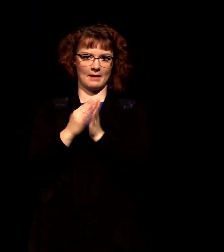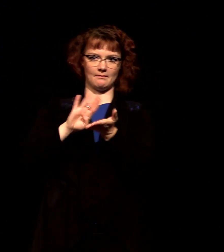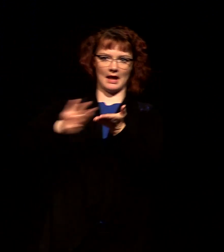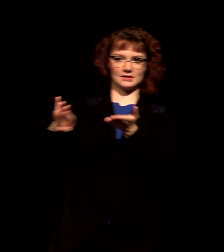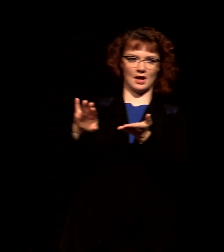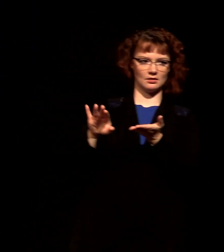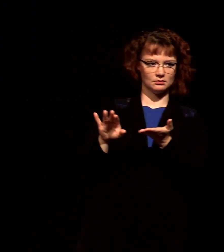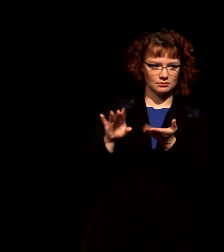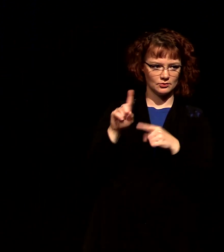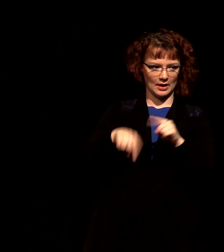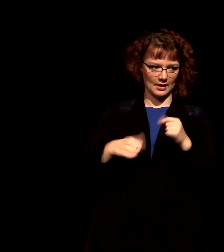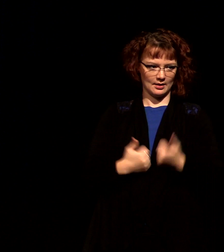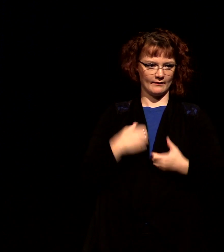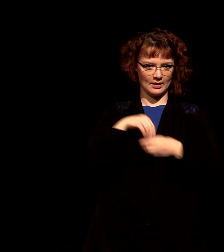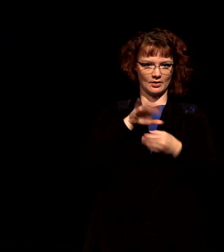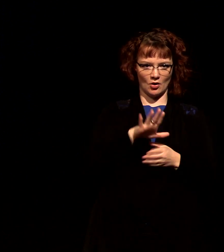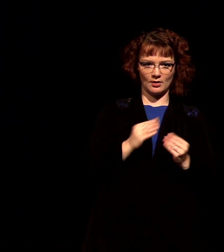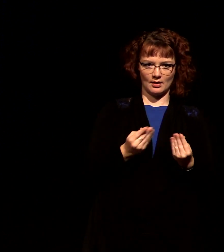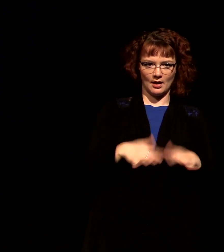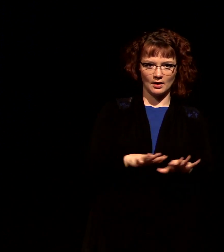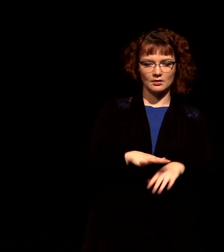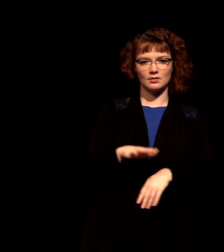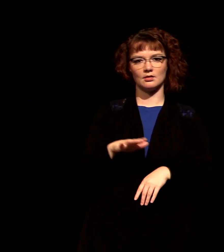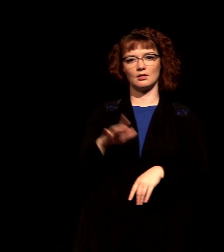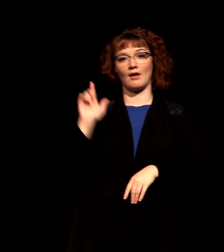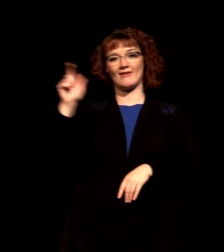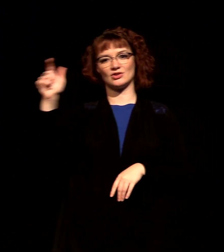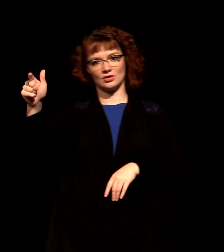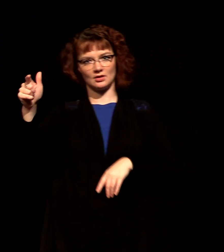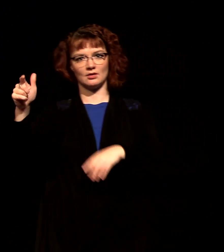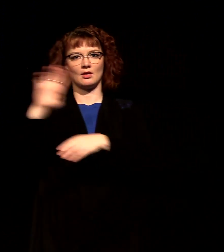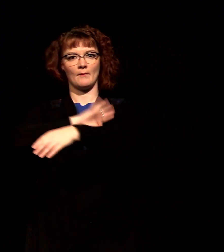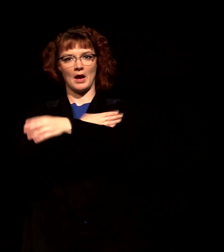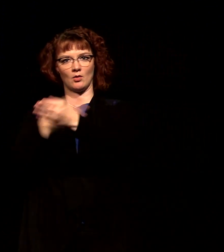Eventually, Babylon comes to power, and Nebuchadnezzar rises